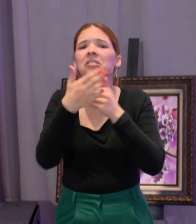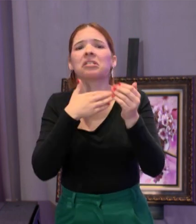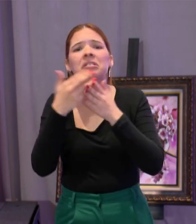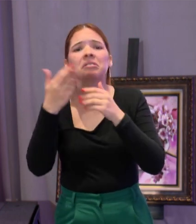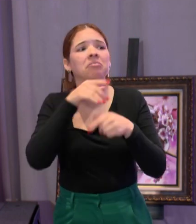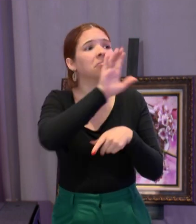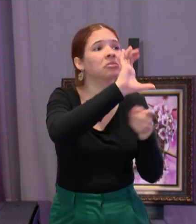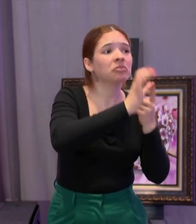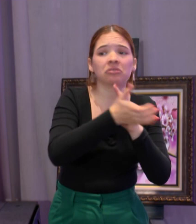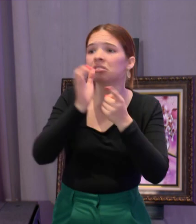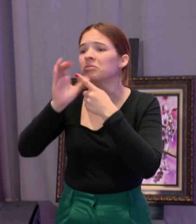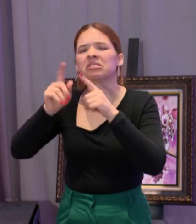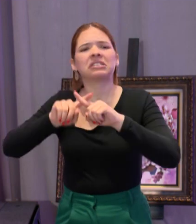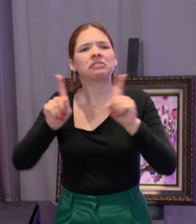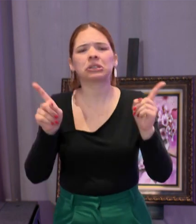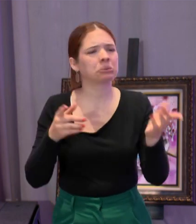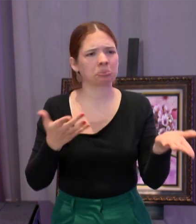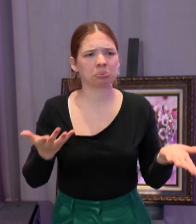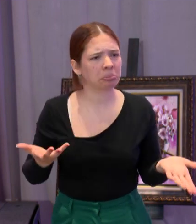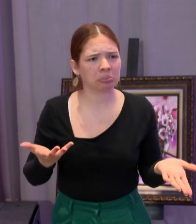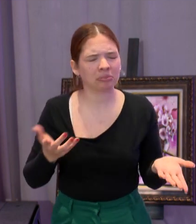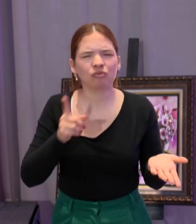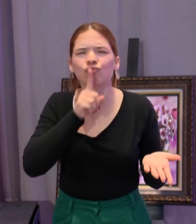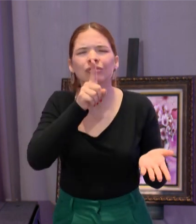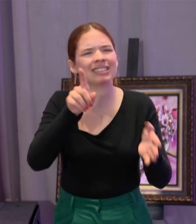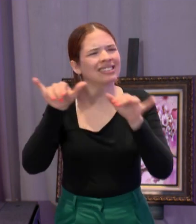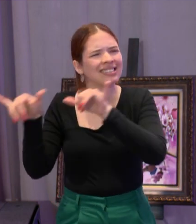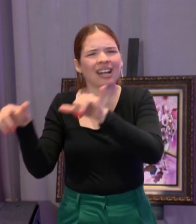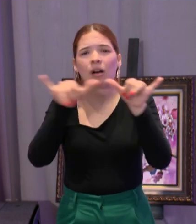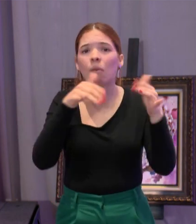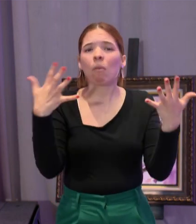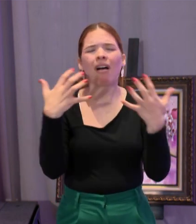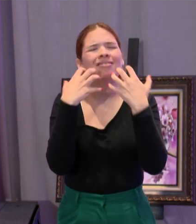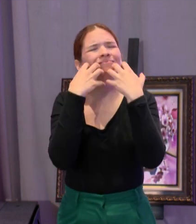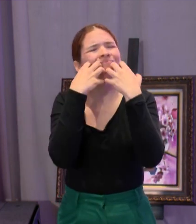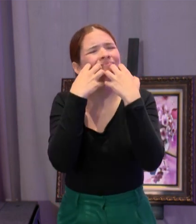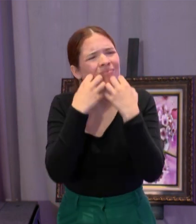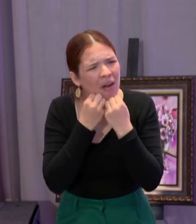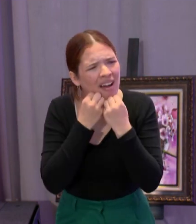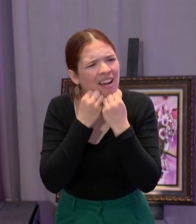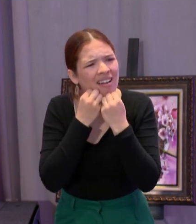TRANSCENDING CULTURAL DIFFERENCES, UNDERPINNED BY A SET OF COMMON VALUES, AND CAPABLE OF DOING SO MUCH TO MAKE